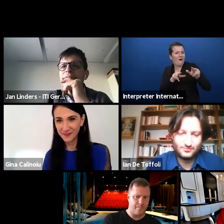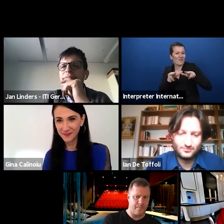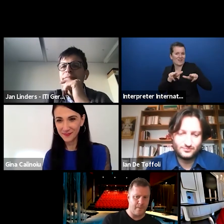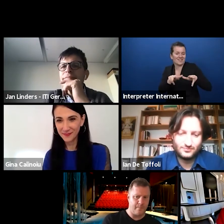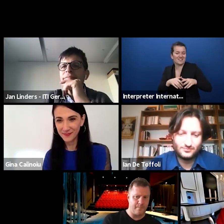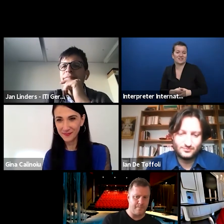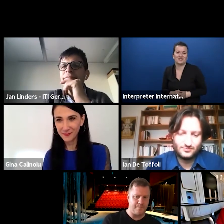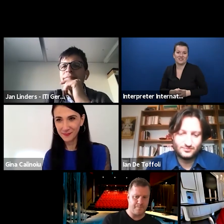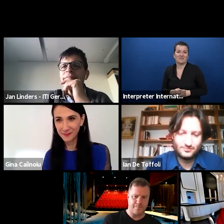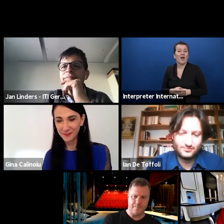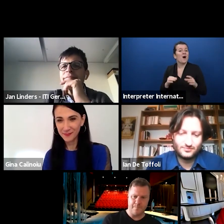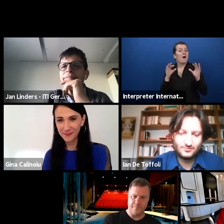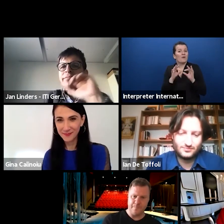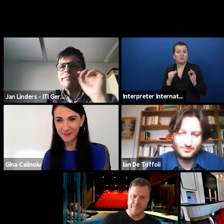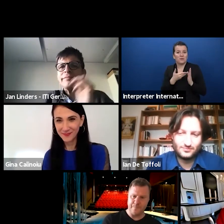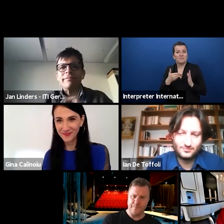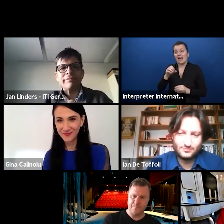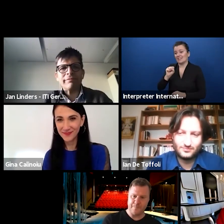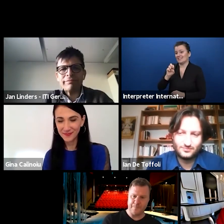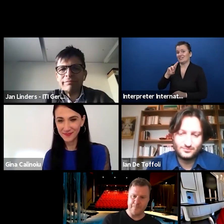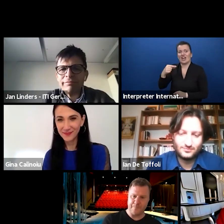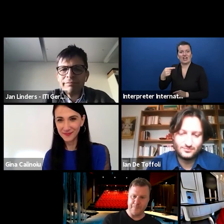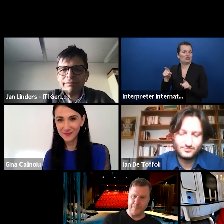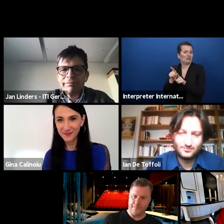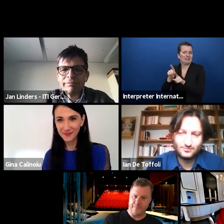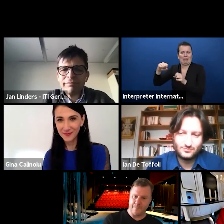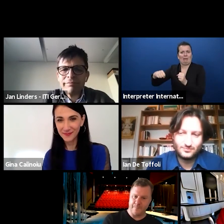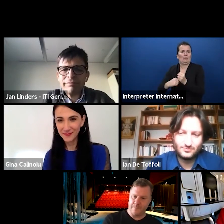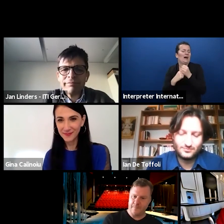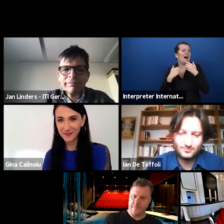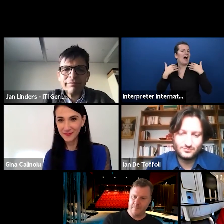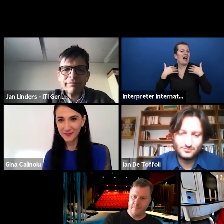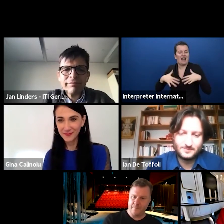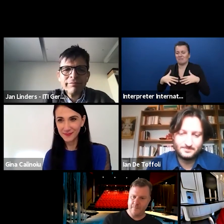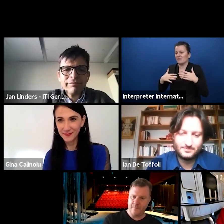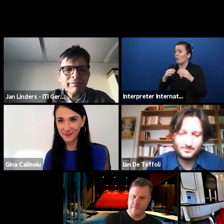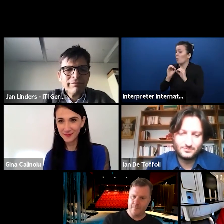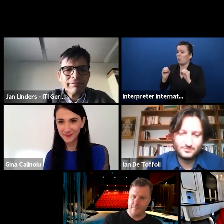if there wasn't Serge also to be allowing for all of this to happen.So I would like to thank